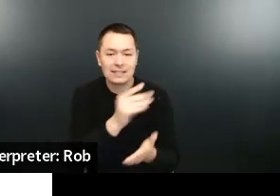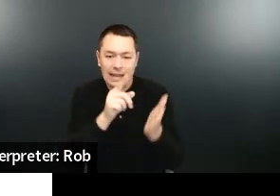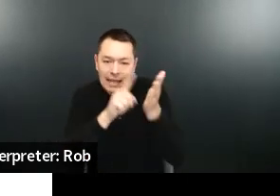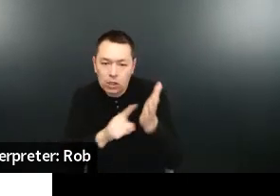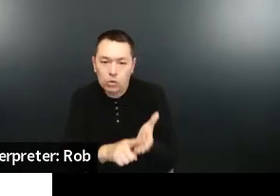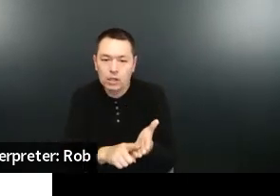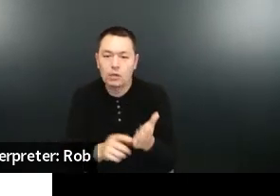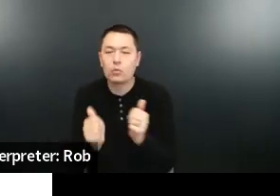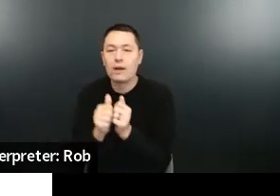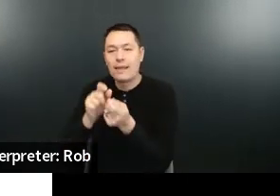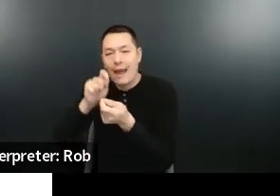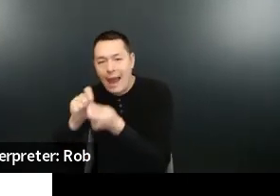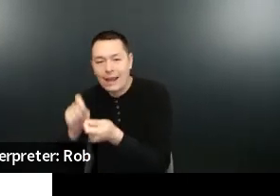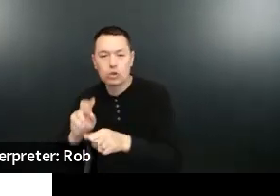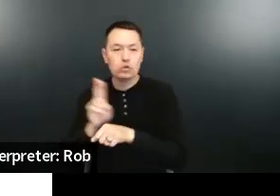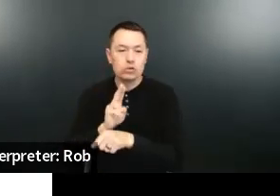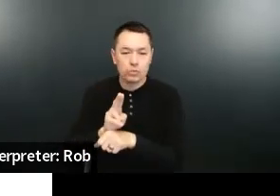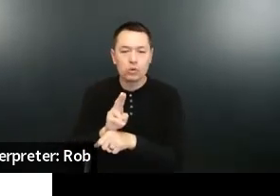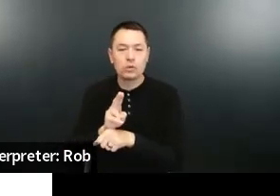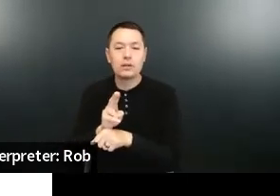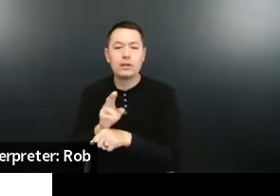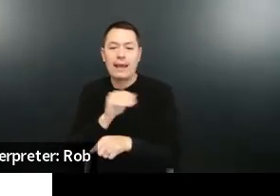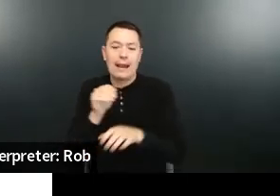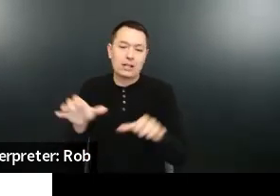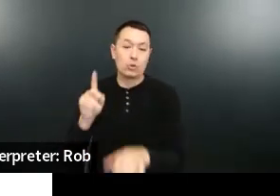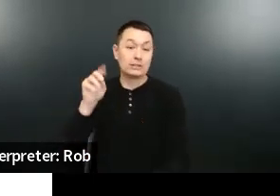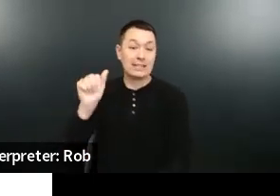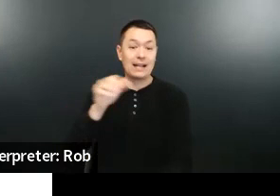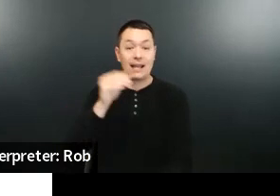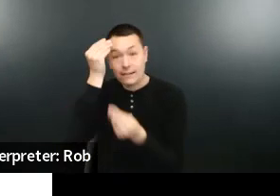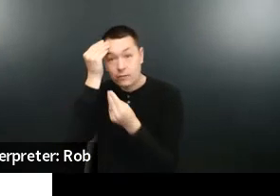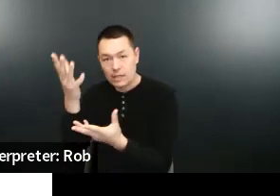usable and useful and actionable data and information provide the basis for data